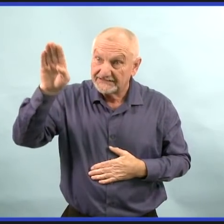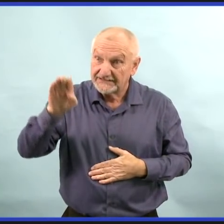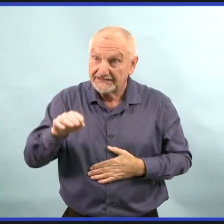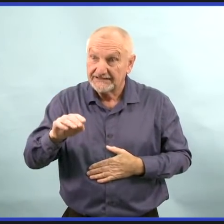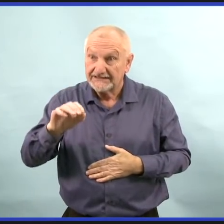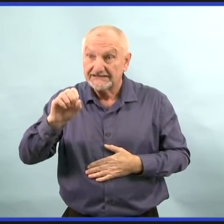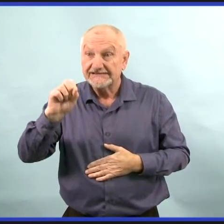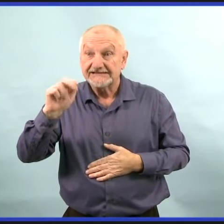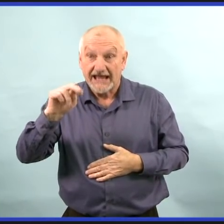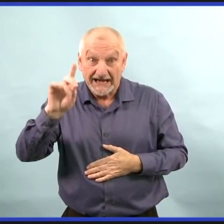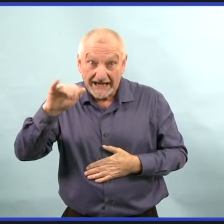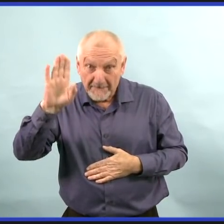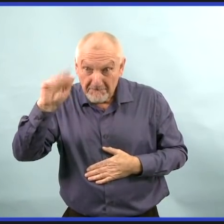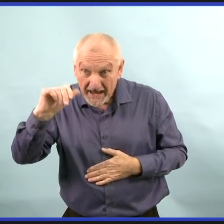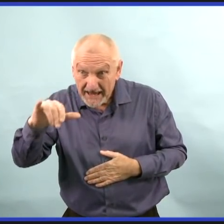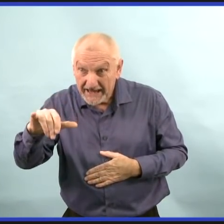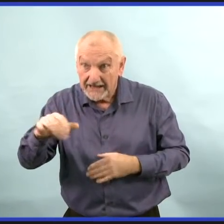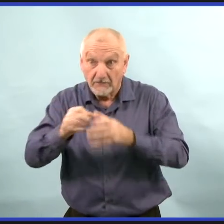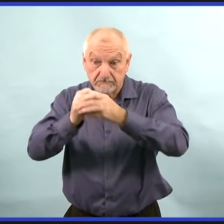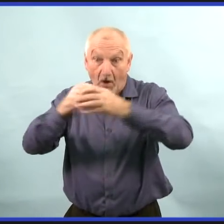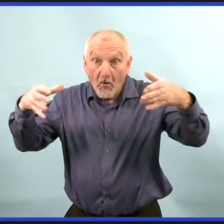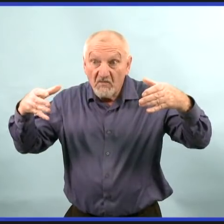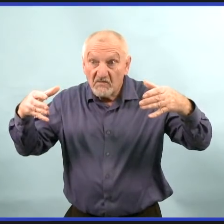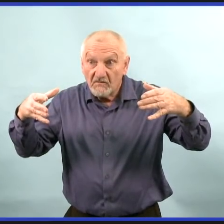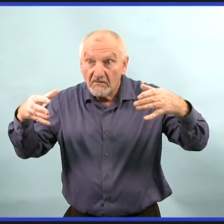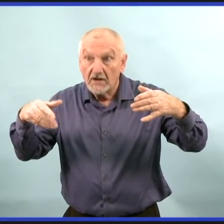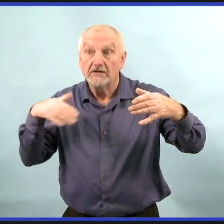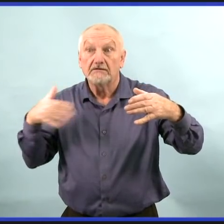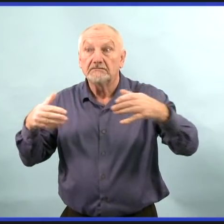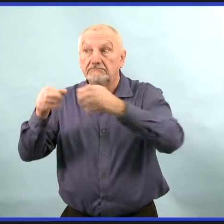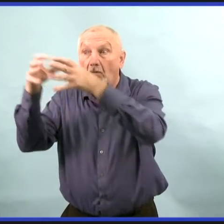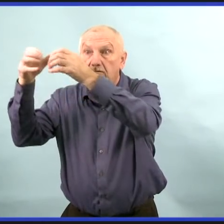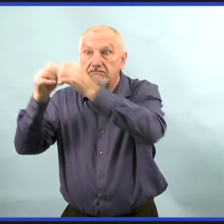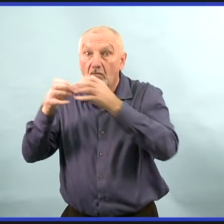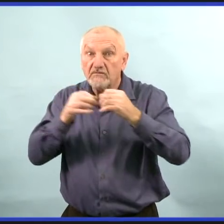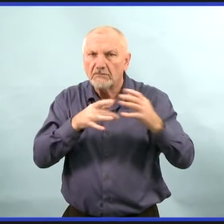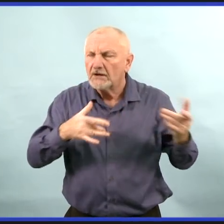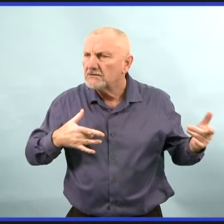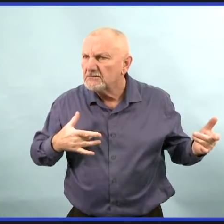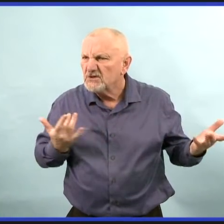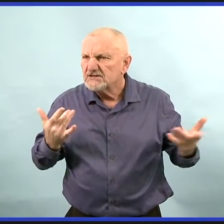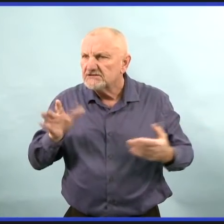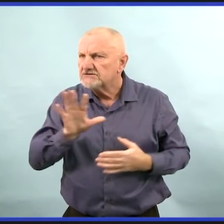go well above and beyond that is there something else going on in the seven regions health district